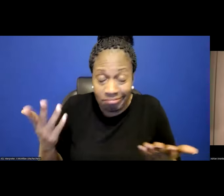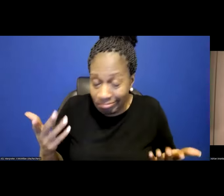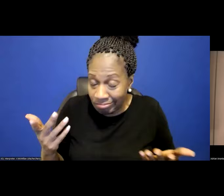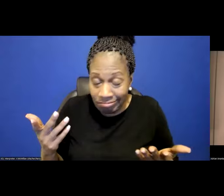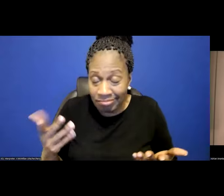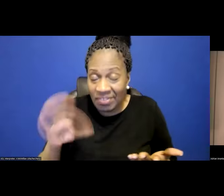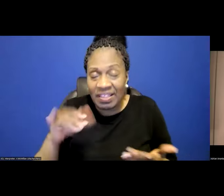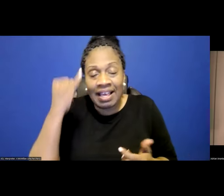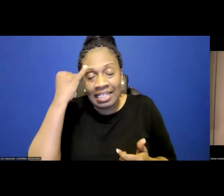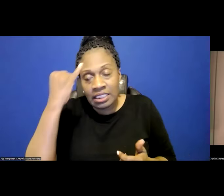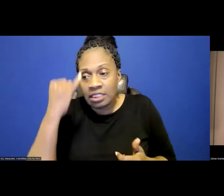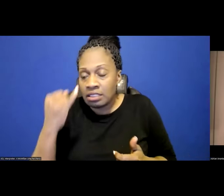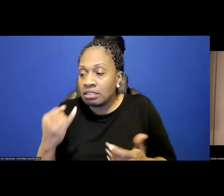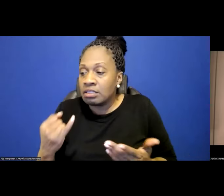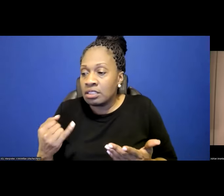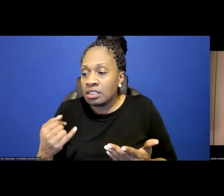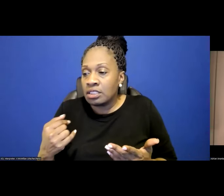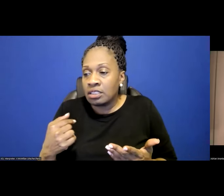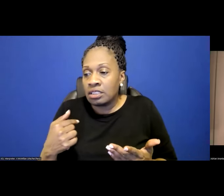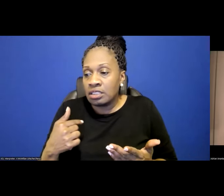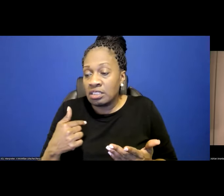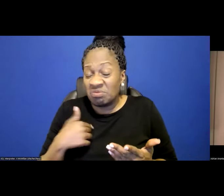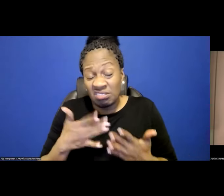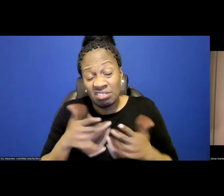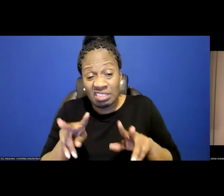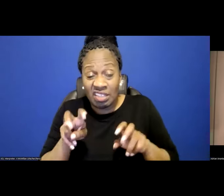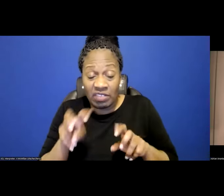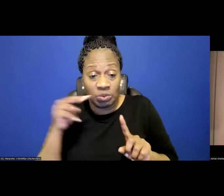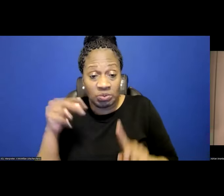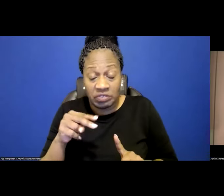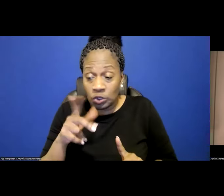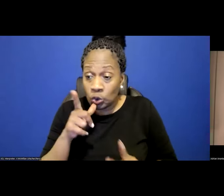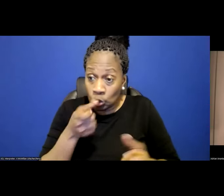from a completely selfish perspective, the more that you're supporting artists with disabilities